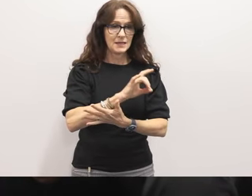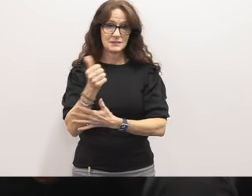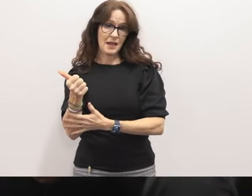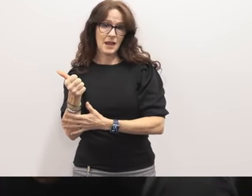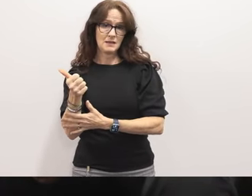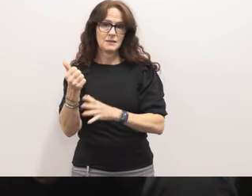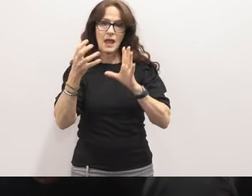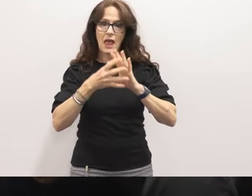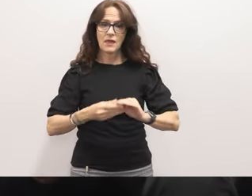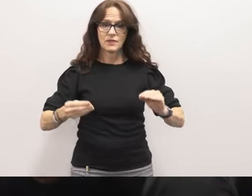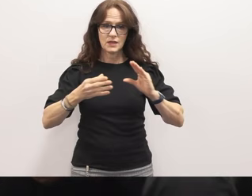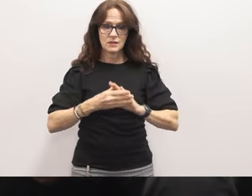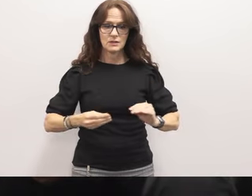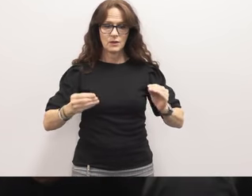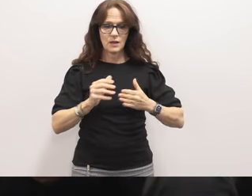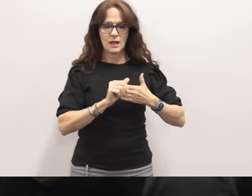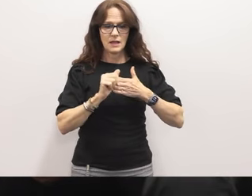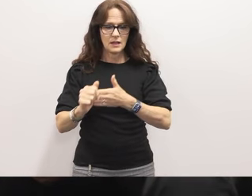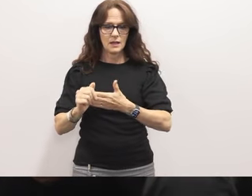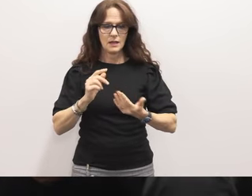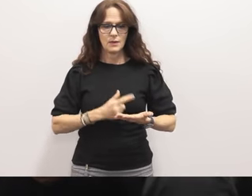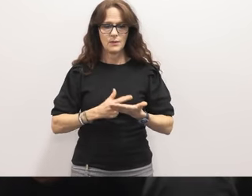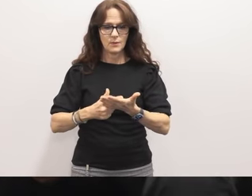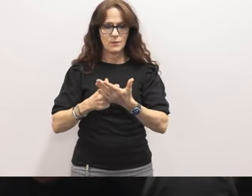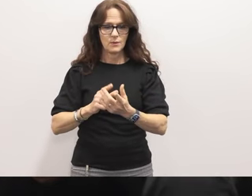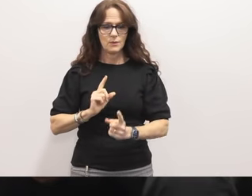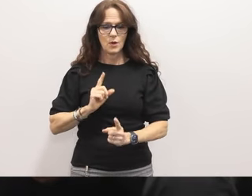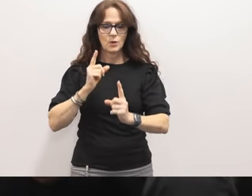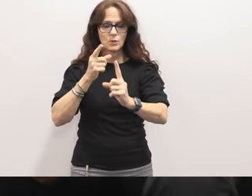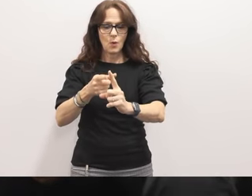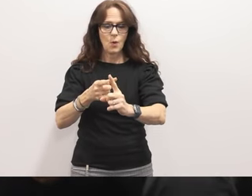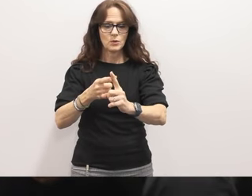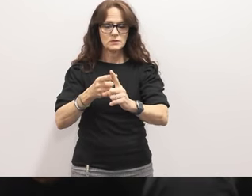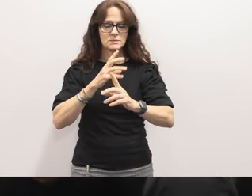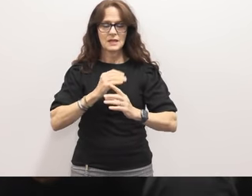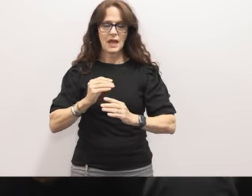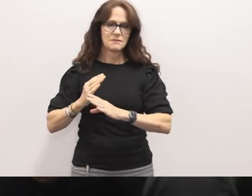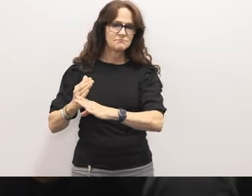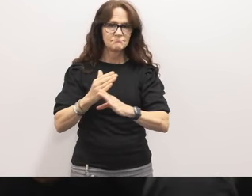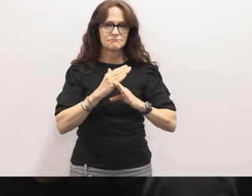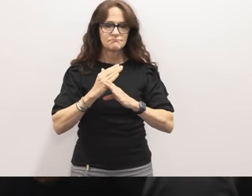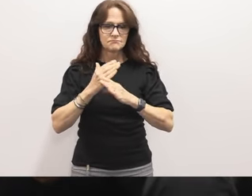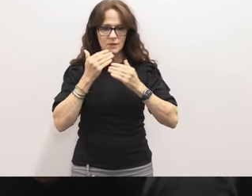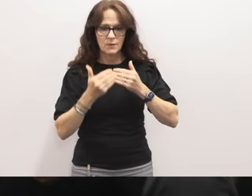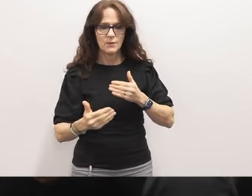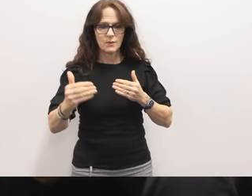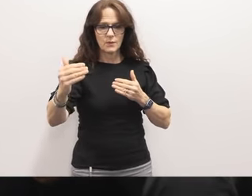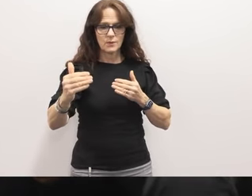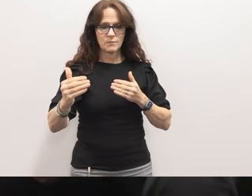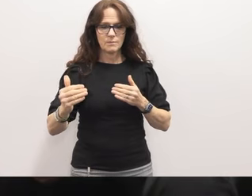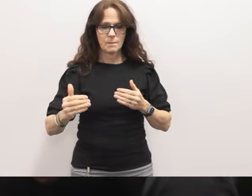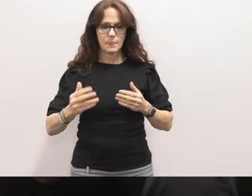that will then lead into our discussion about goals and guardrails going forward. So we're gonna walk that line between our look back